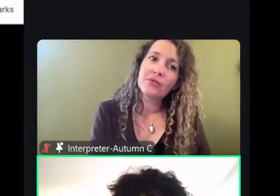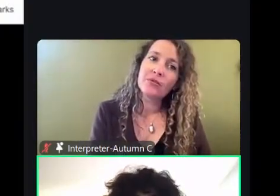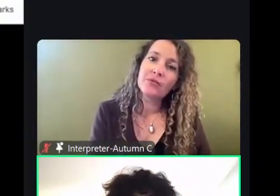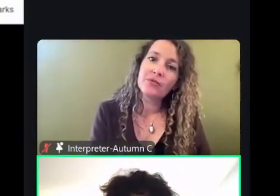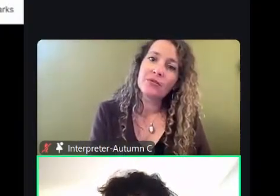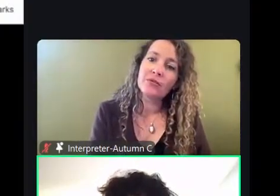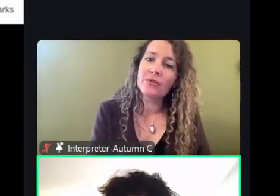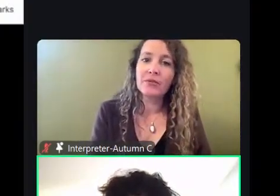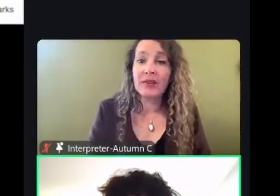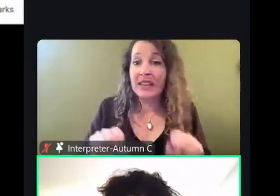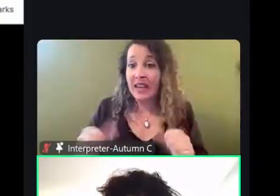Can everyone see the slides?